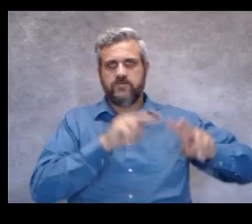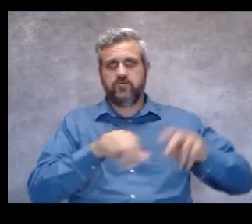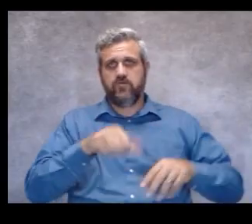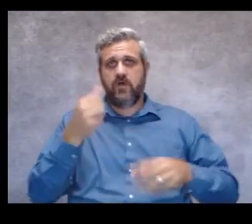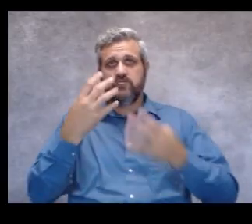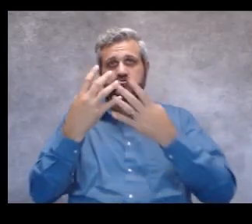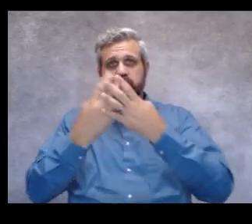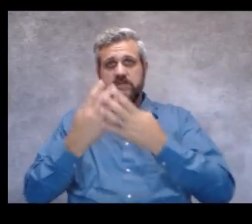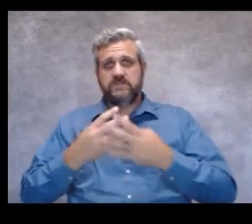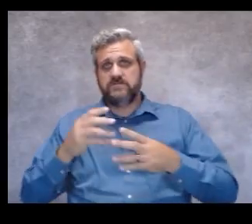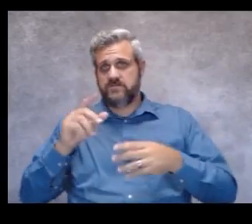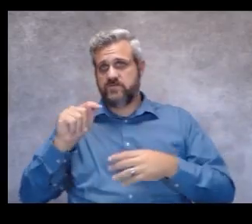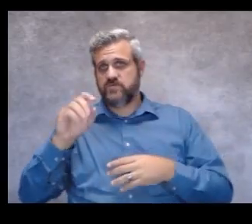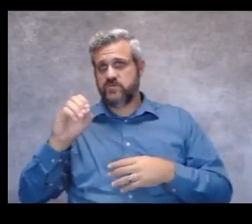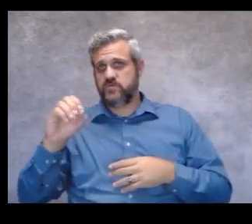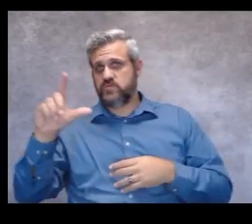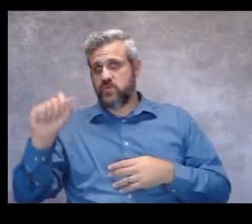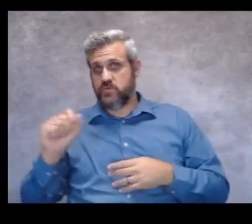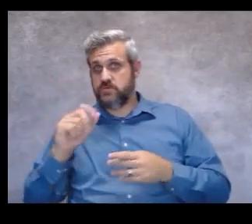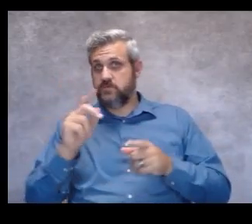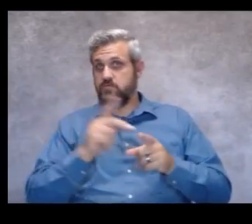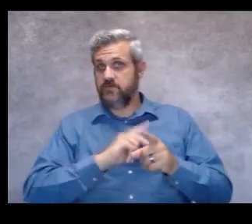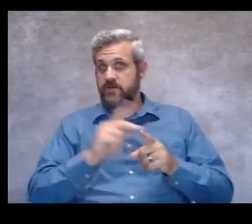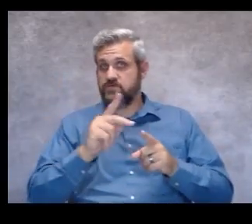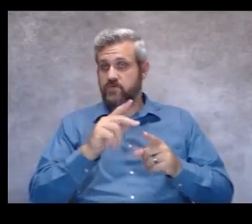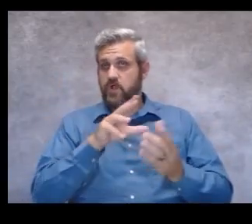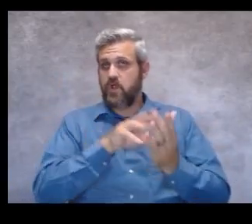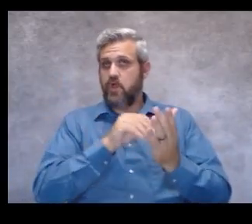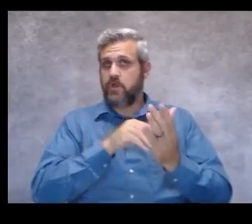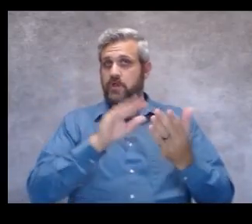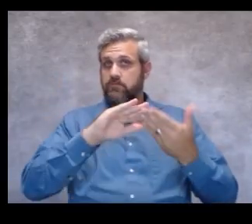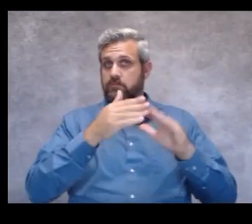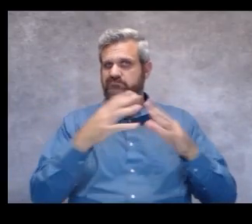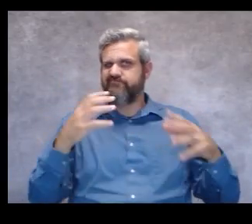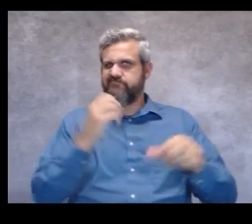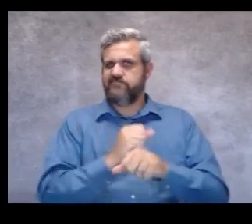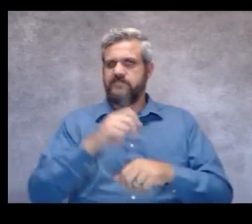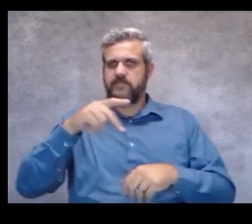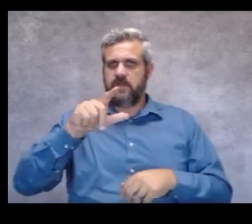screening tools. Professional learning community PLC time